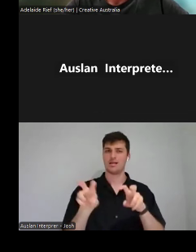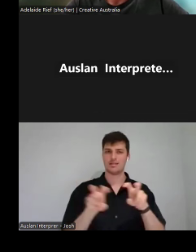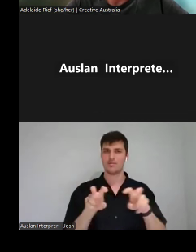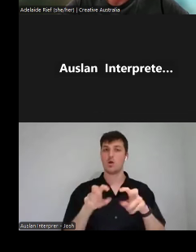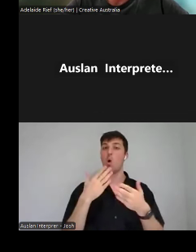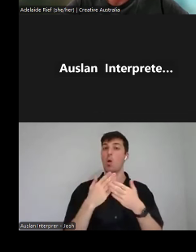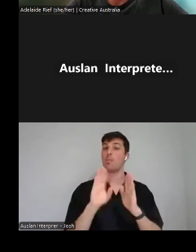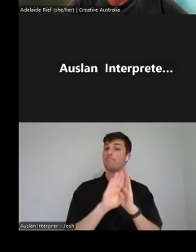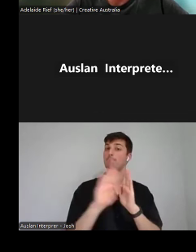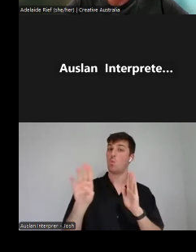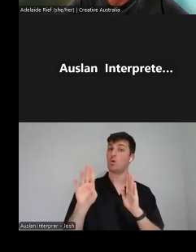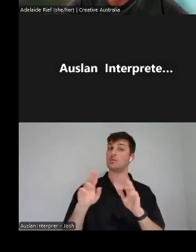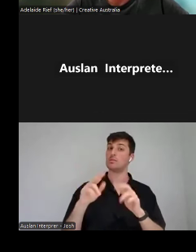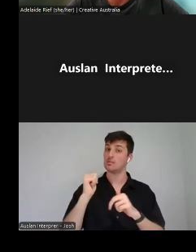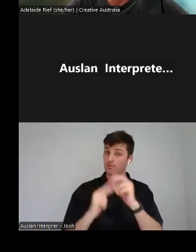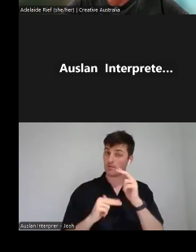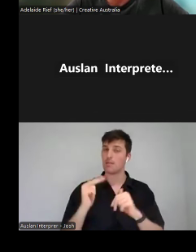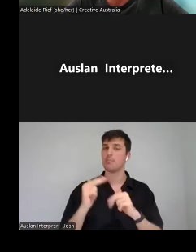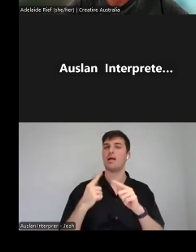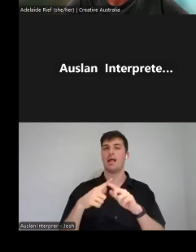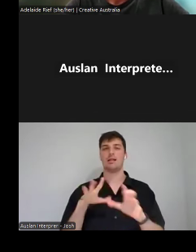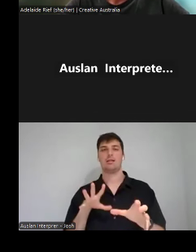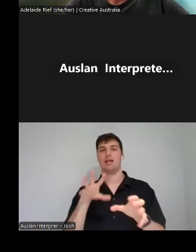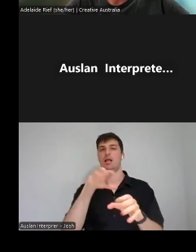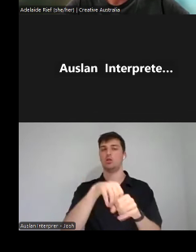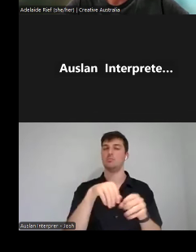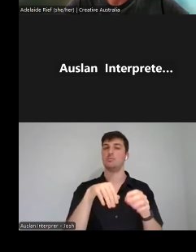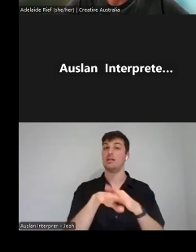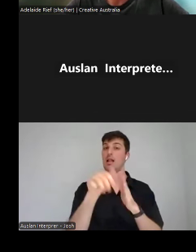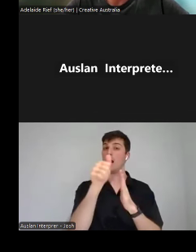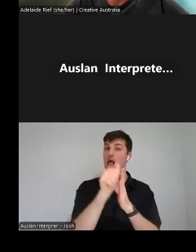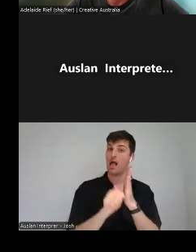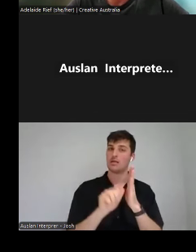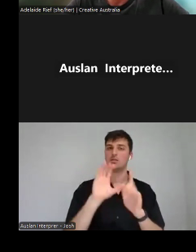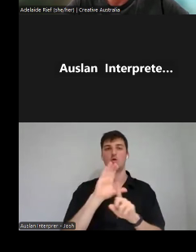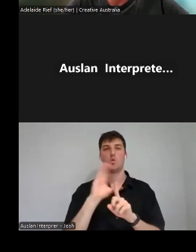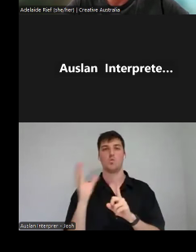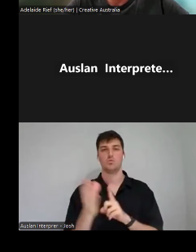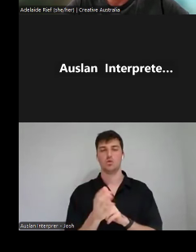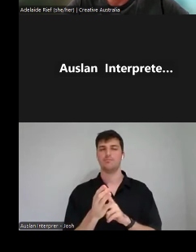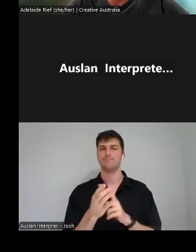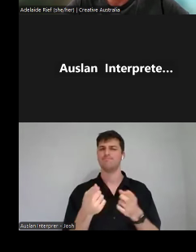and your engagement in arts and culture. So please tell us how your proposed activities will actually